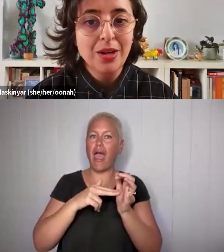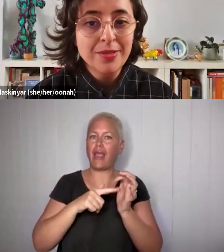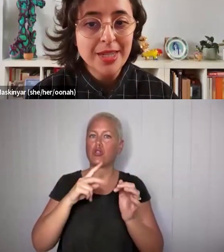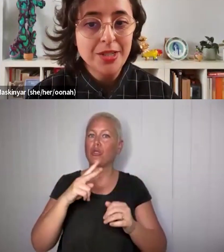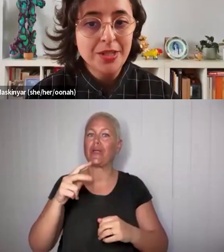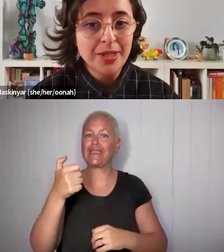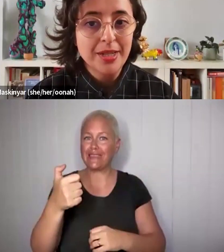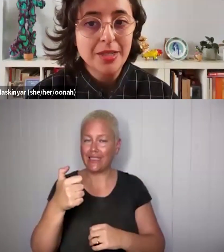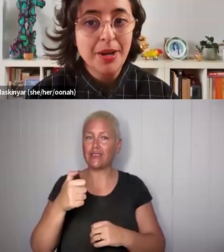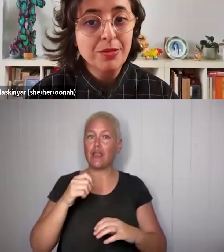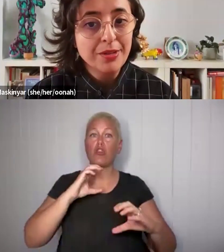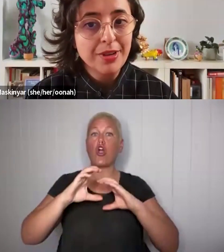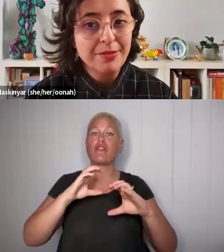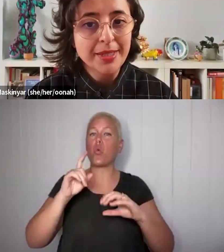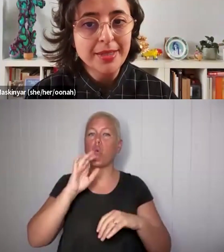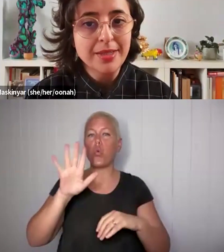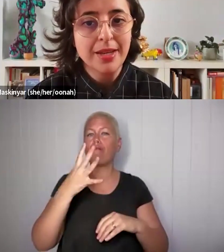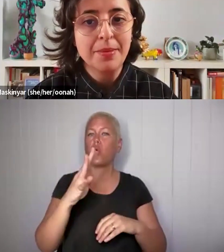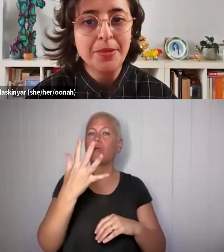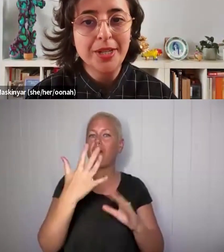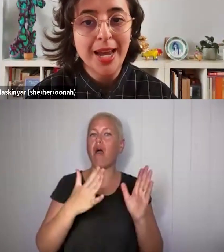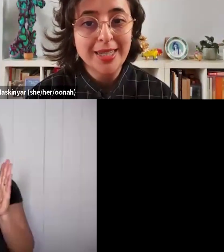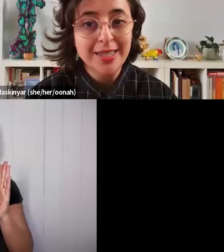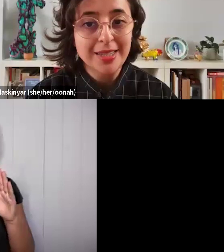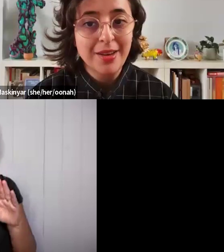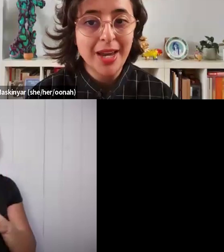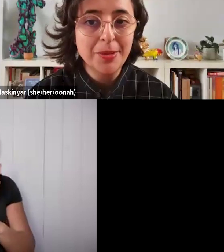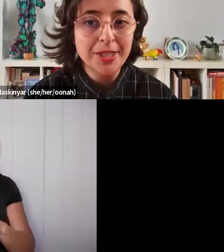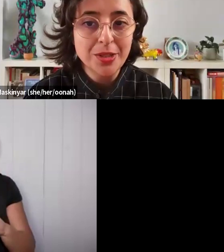the conversation is going to last about 45 minutes. You can access live captions